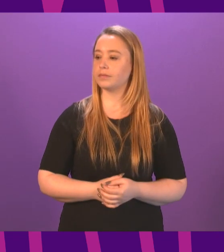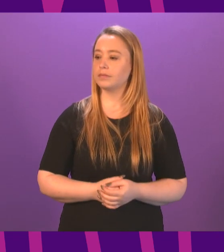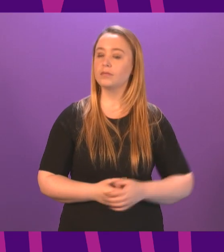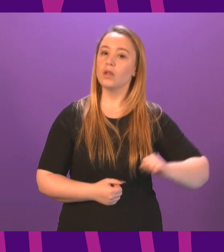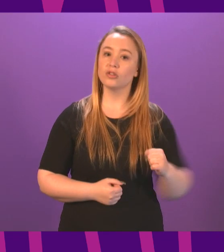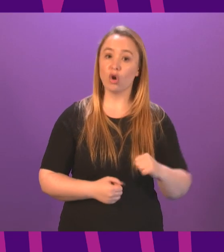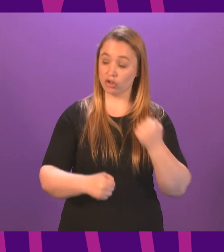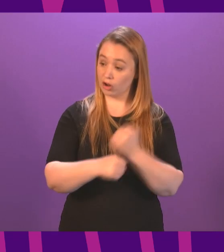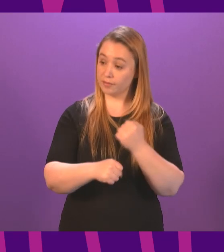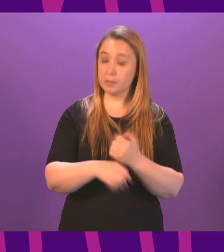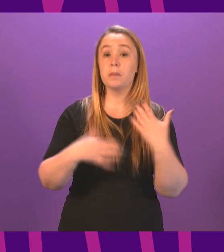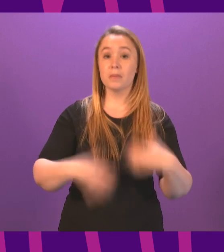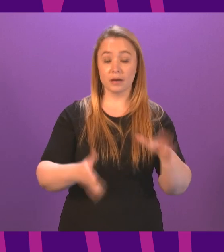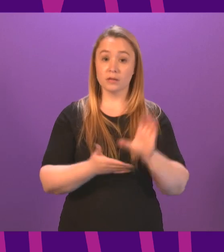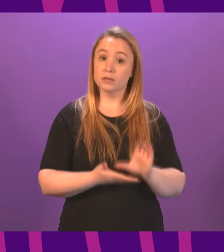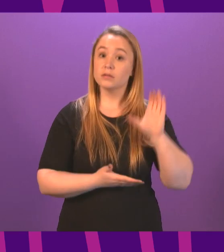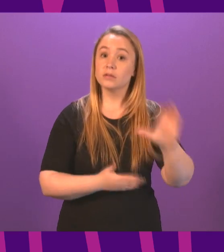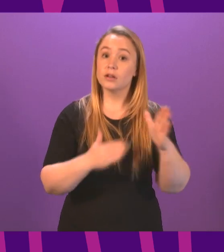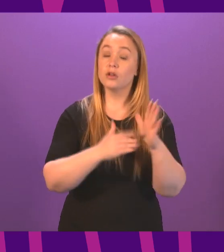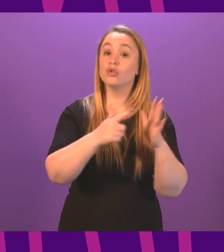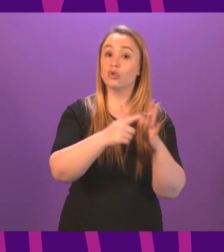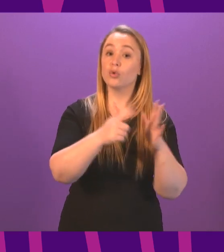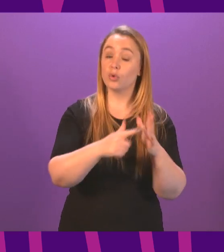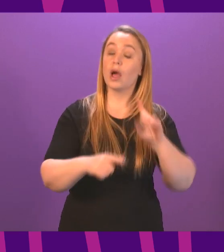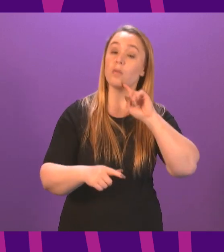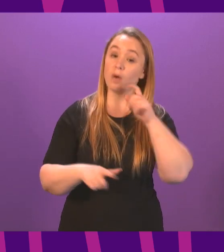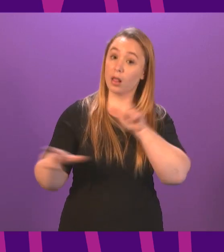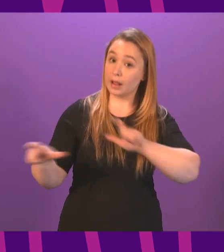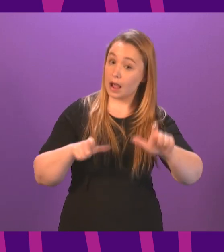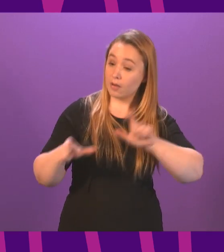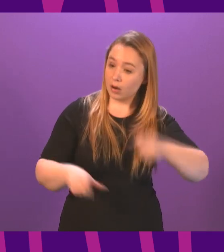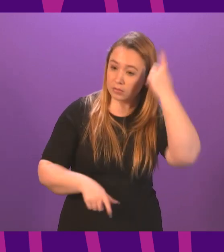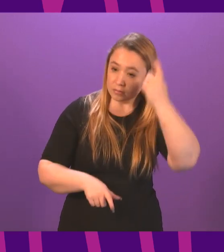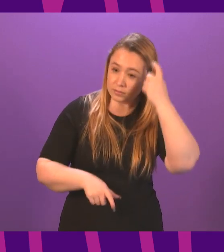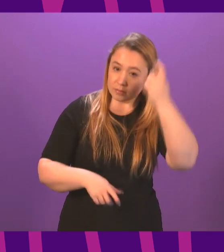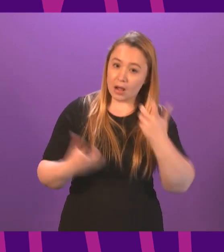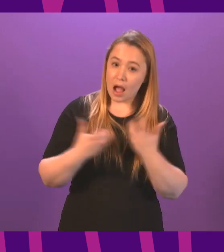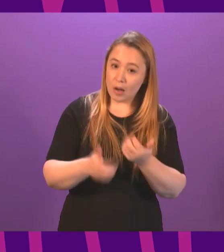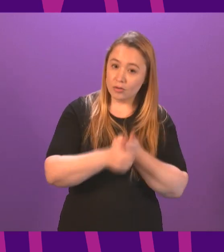funding for Edinburgh zoo, and we will continue to consider how we support it and other organisations.